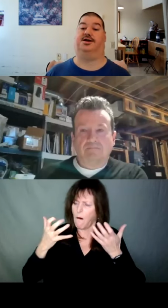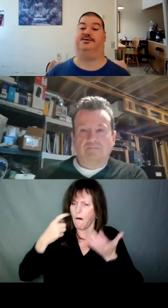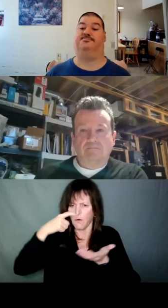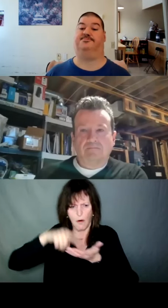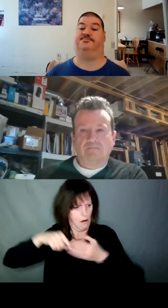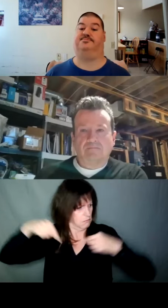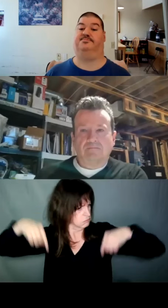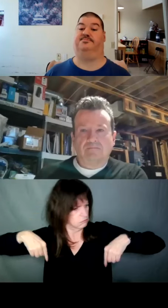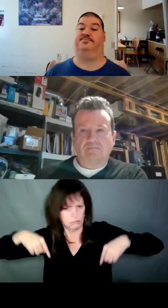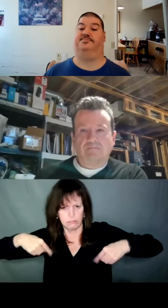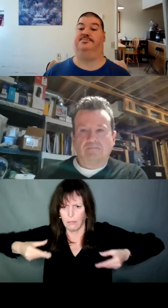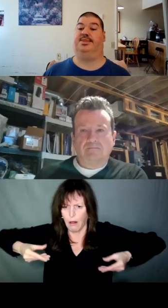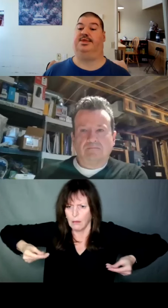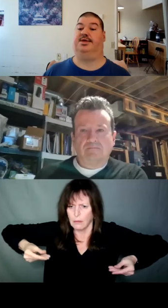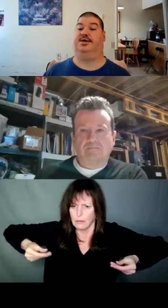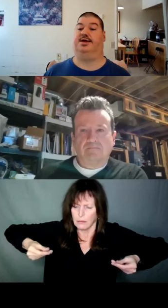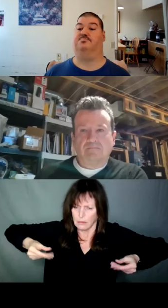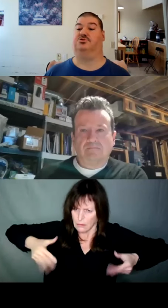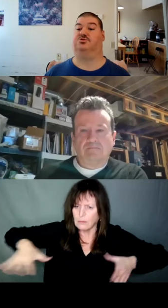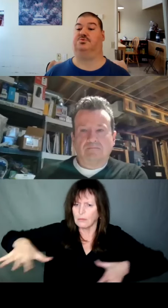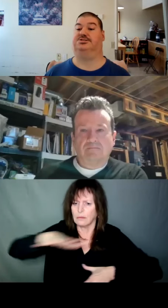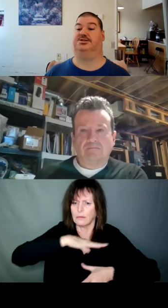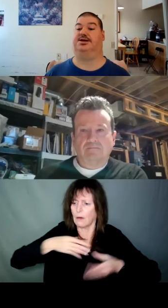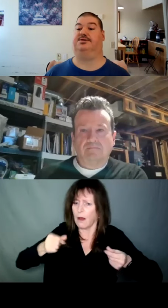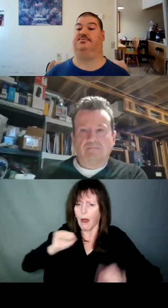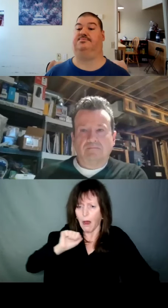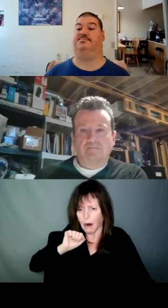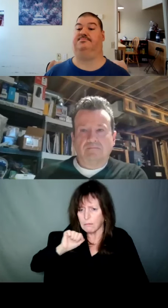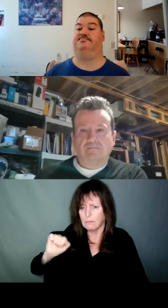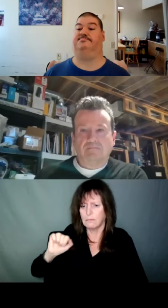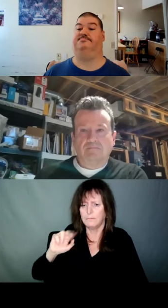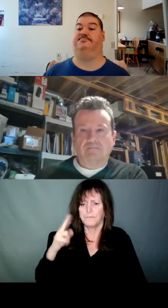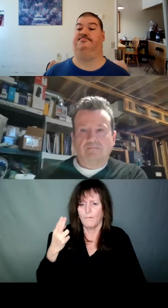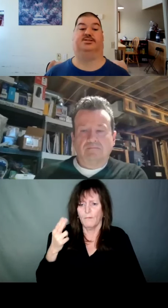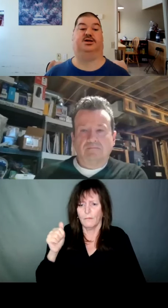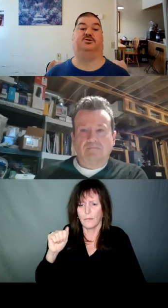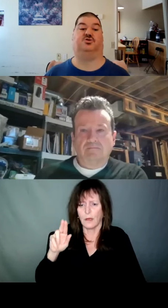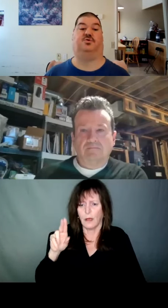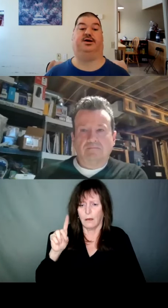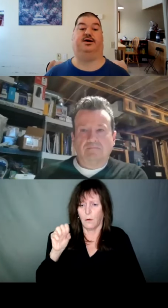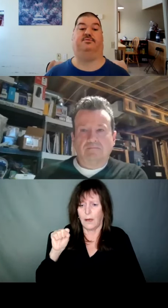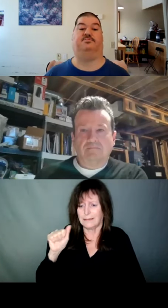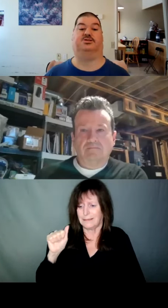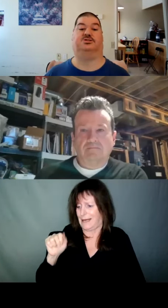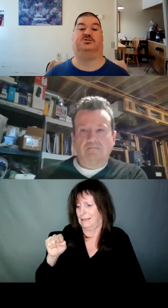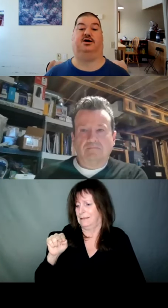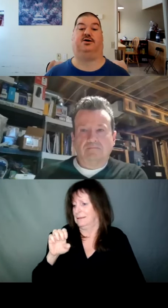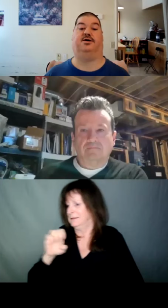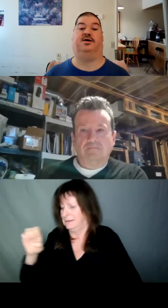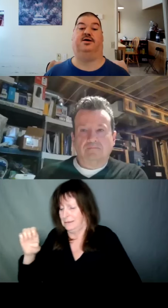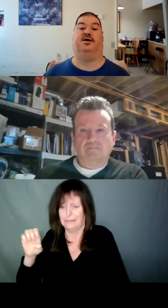the land on which we gather is the territory of the Huadenosaunee